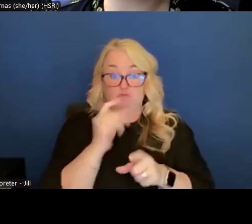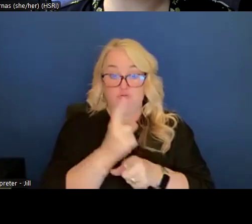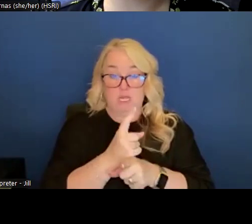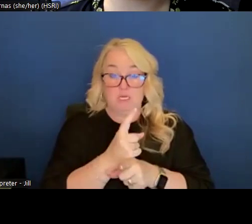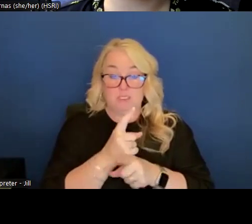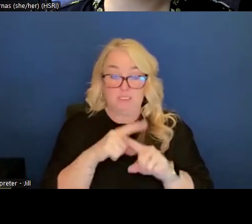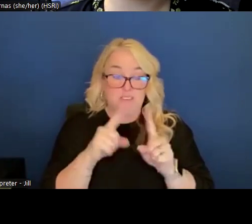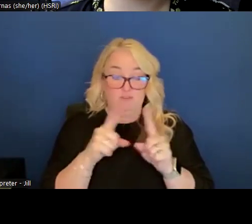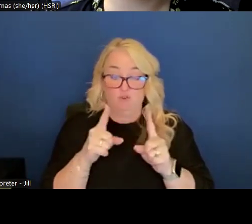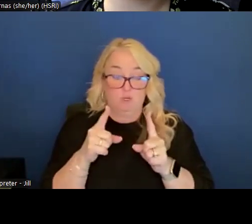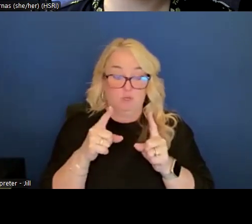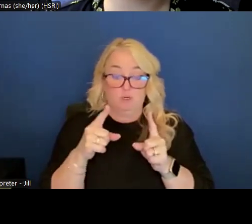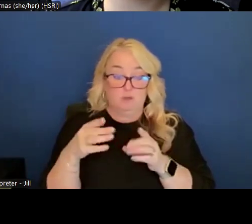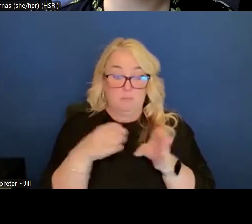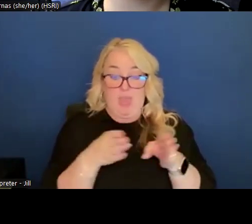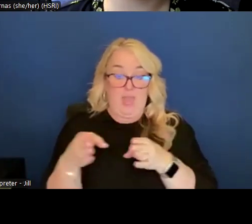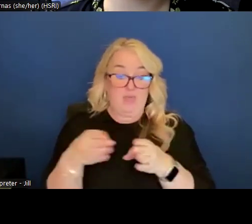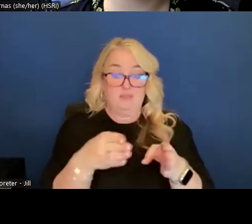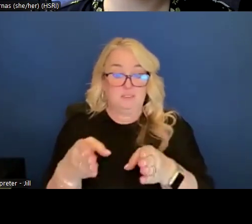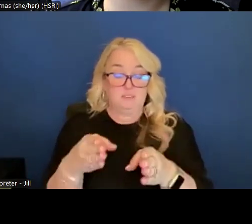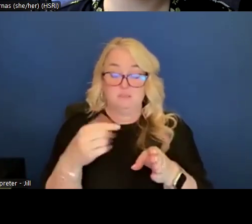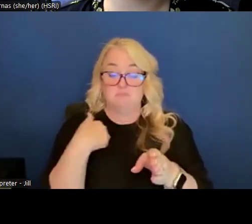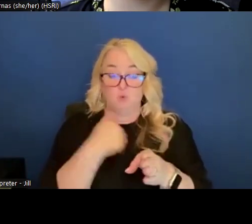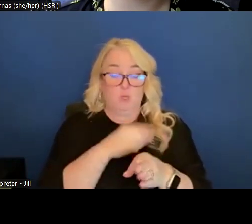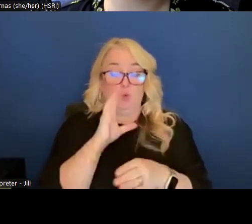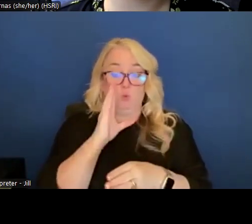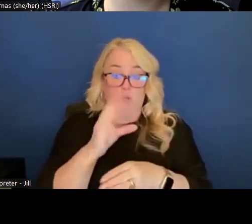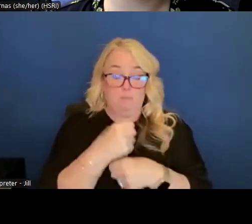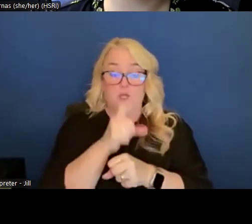that exist. We will absolutely make sure in the follow-up